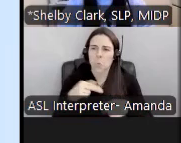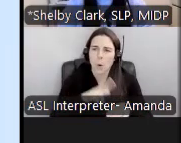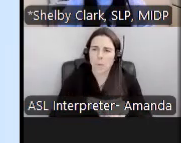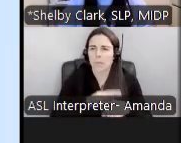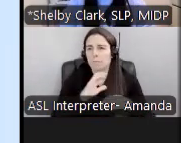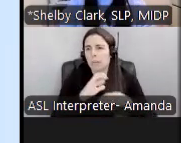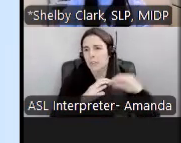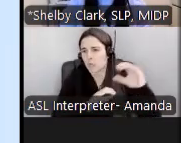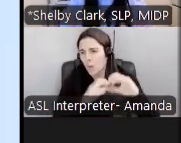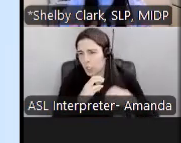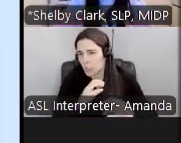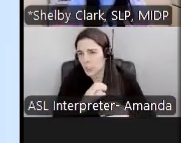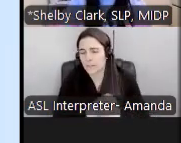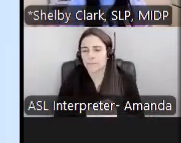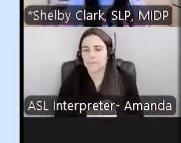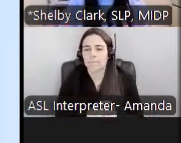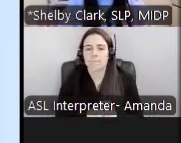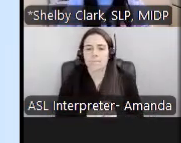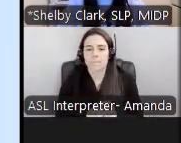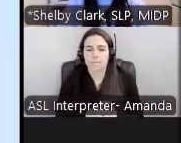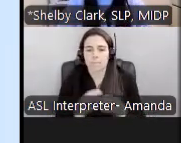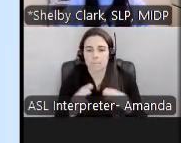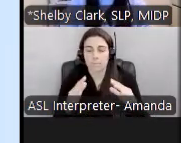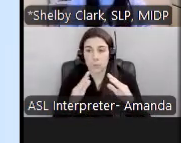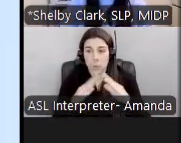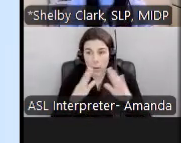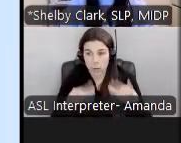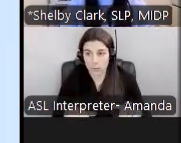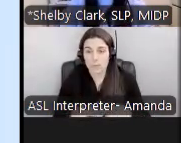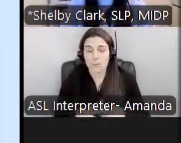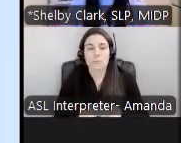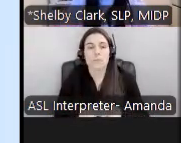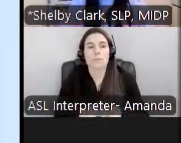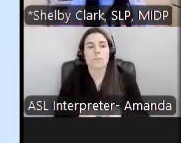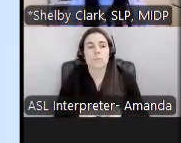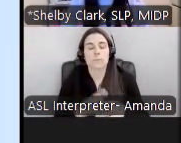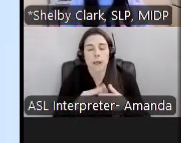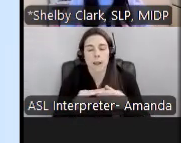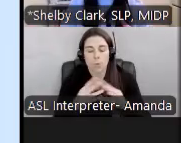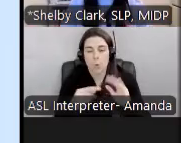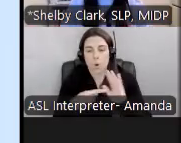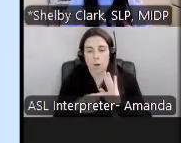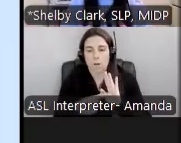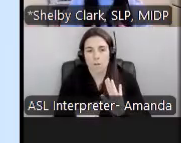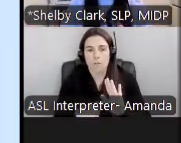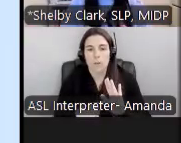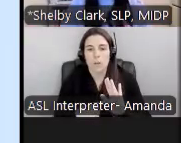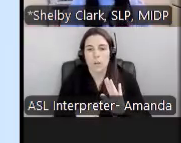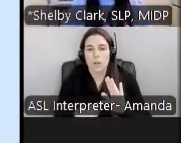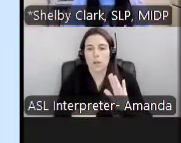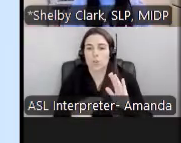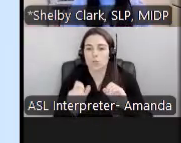So keeping with the house metaphor. A structural emergency means stop and act now.